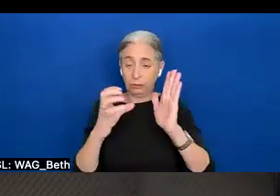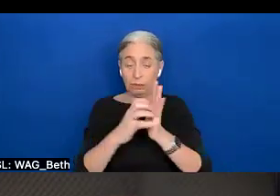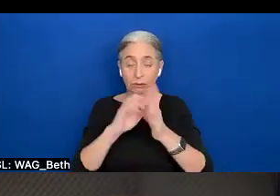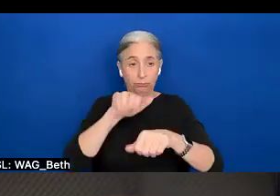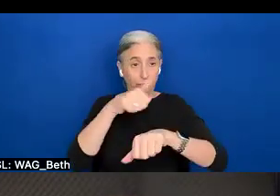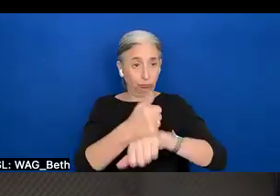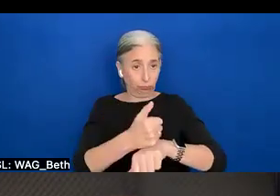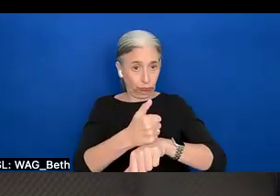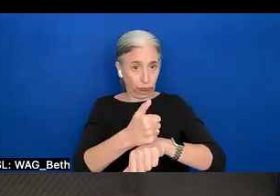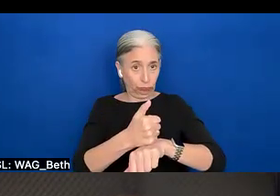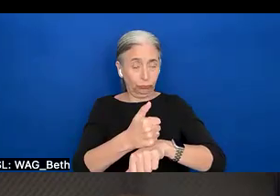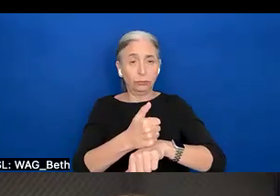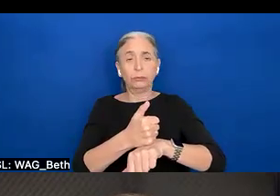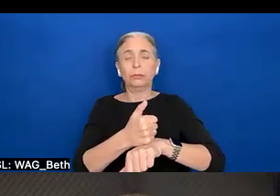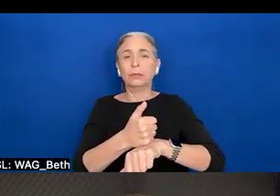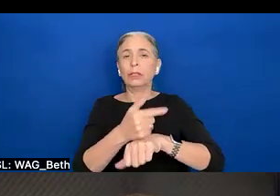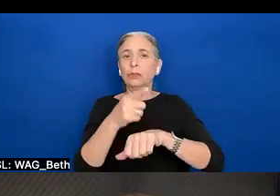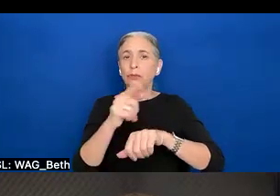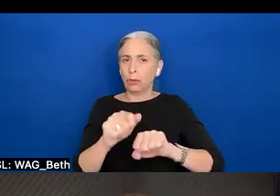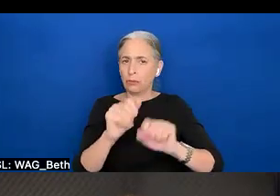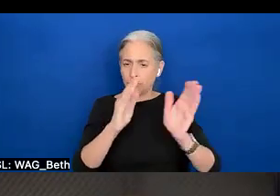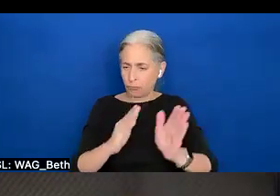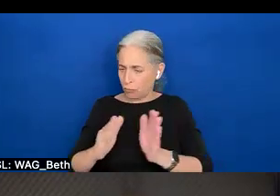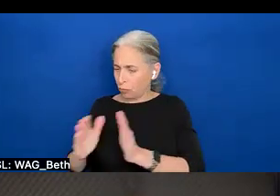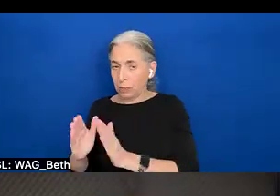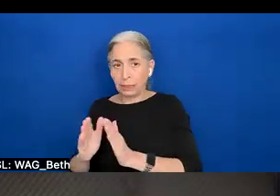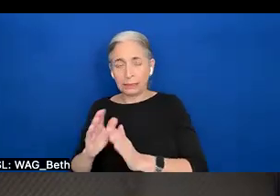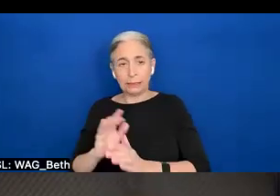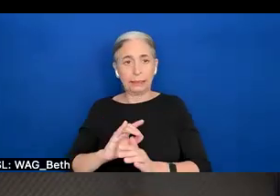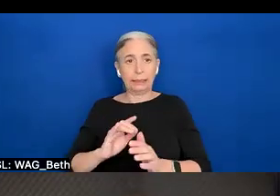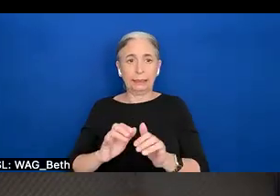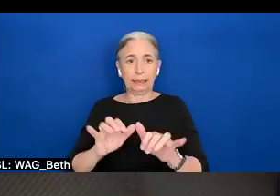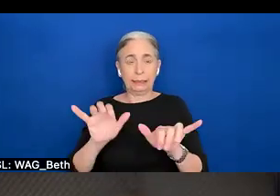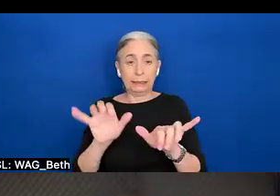the styles of the paragraph using paragraph styles. So